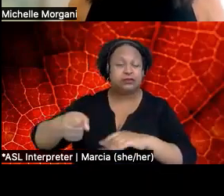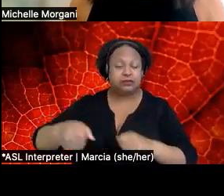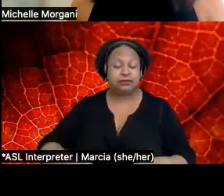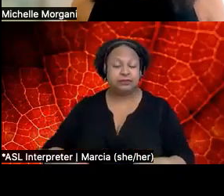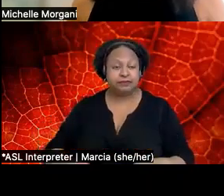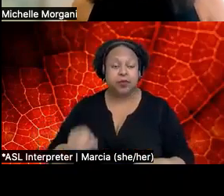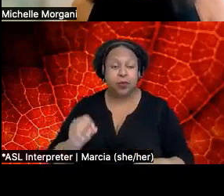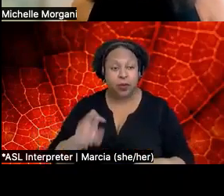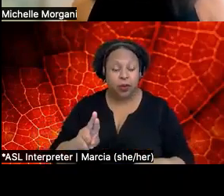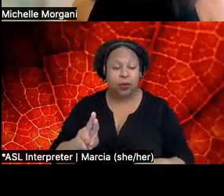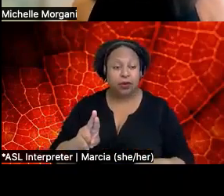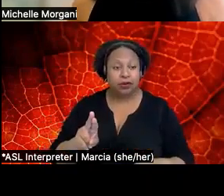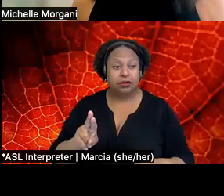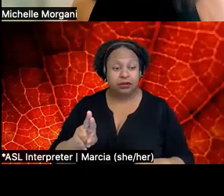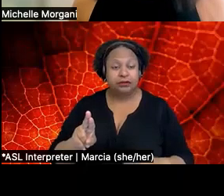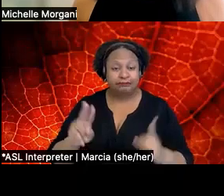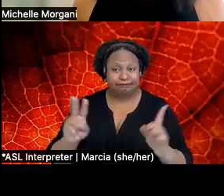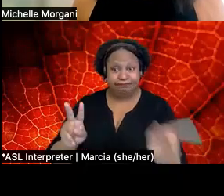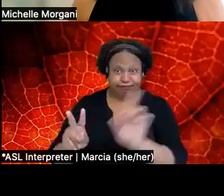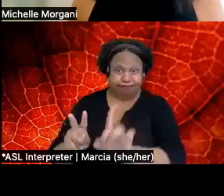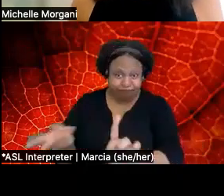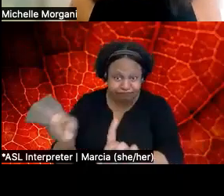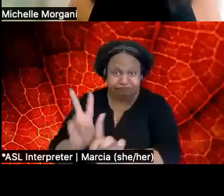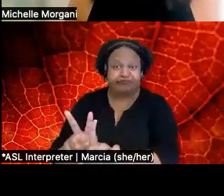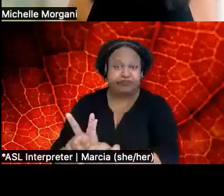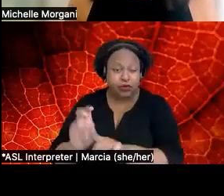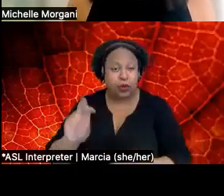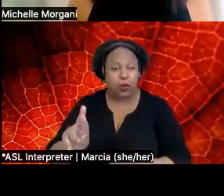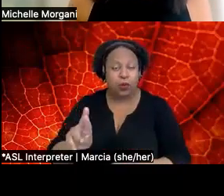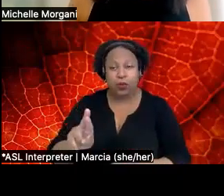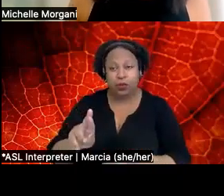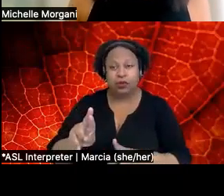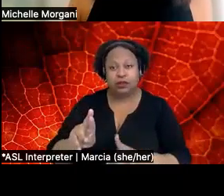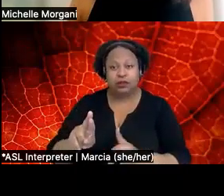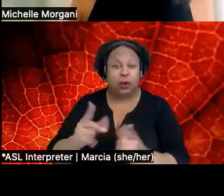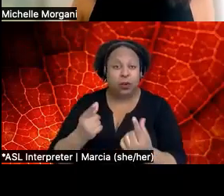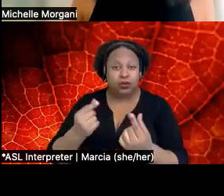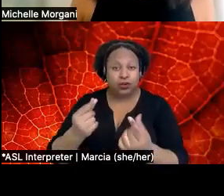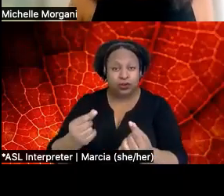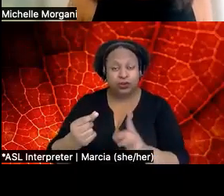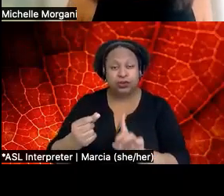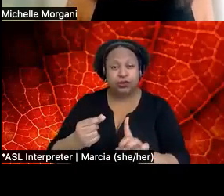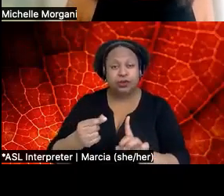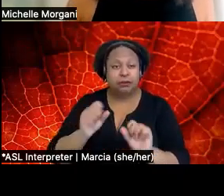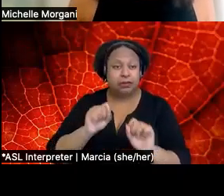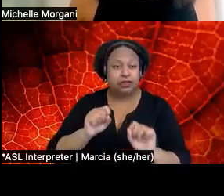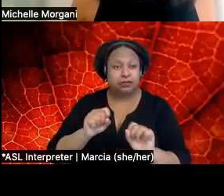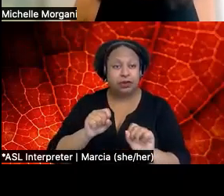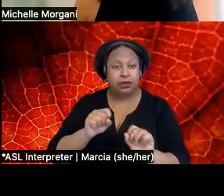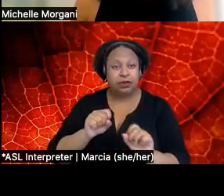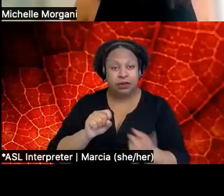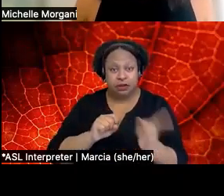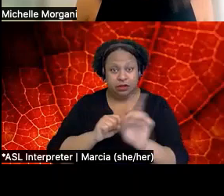we had some capabilities to transition between interpreting and various speech to text services.